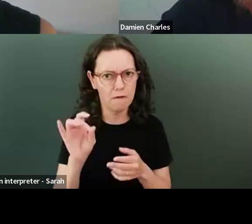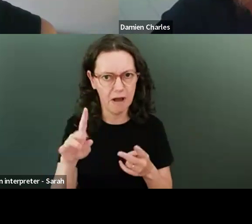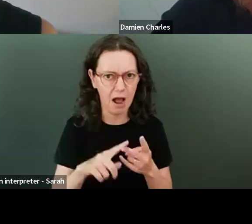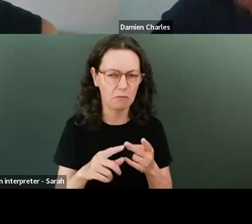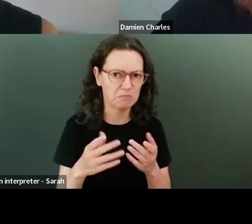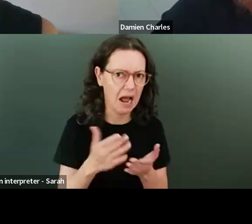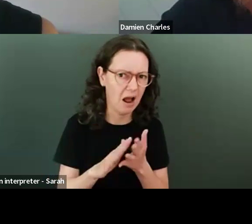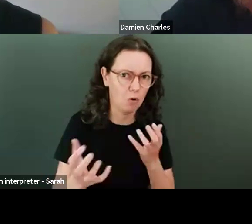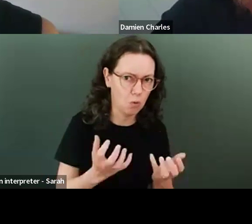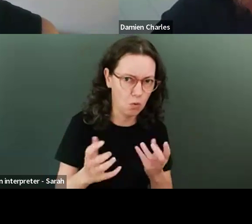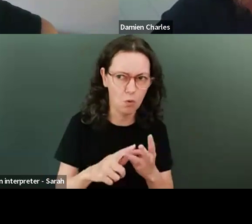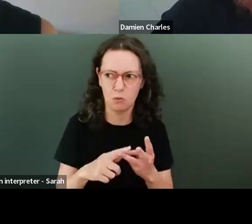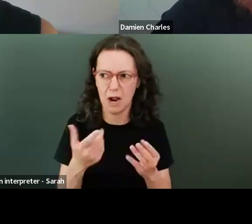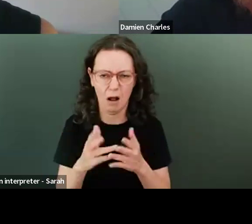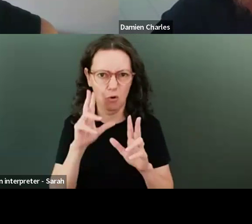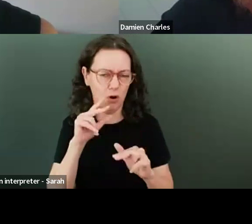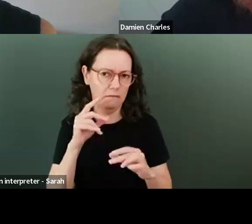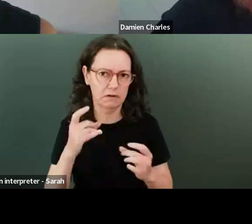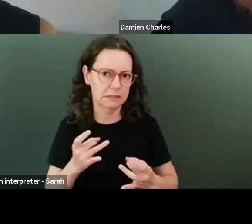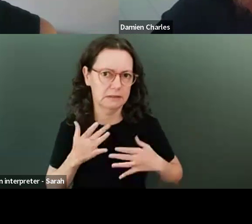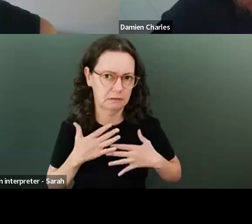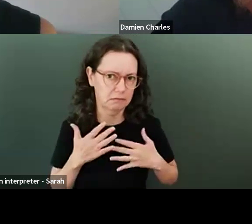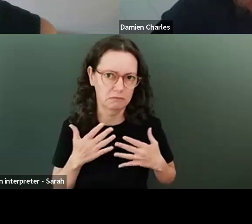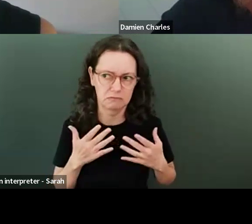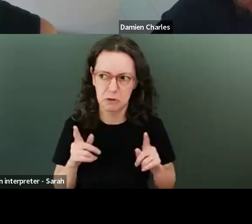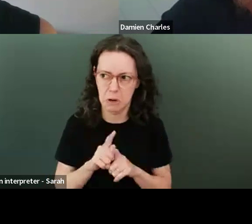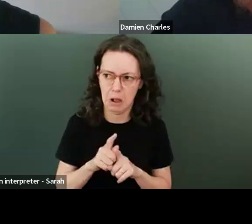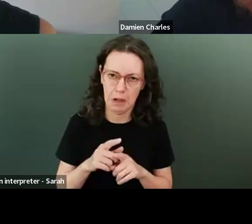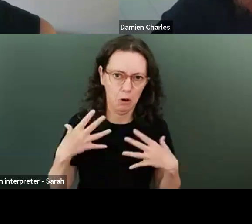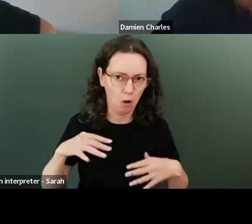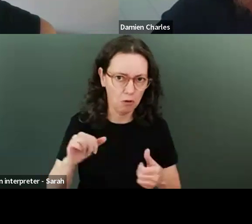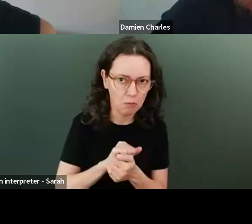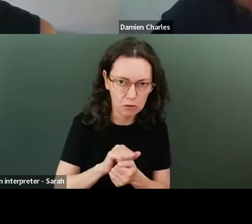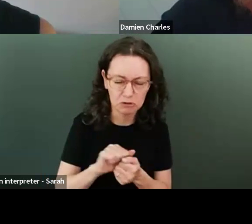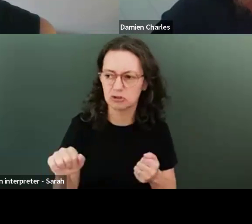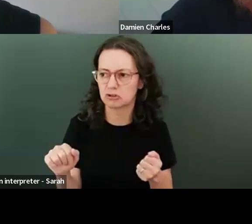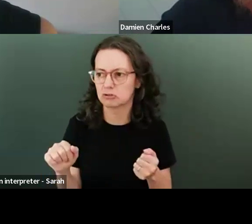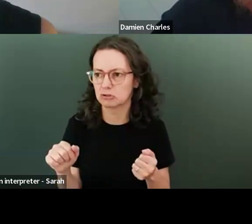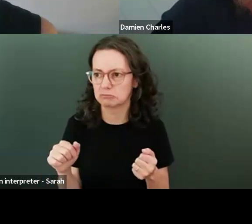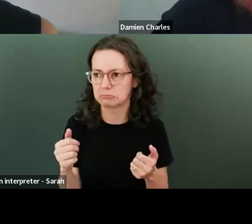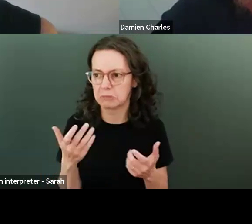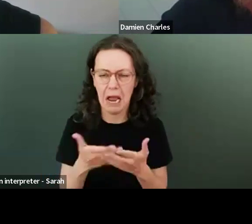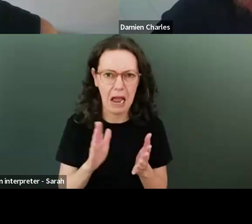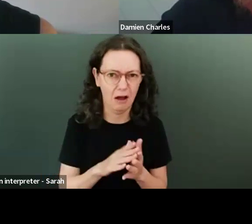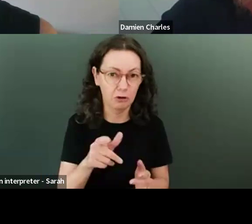and General [skills] like washing machine - how to